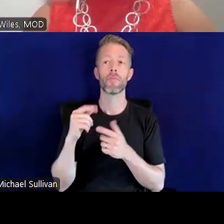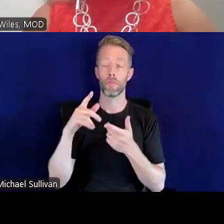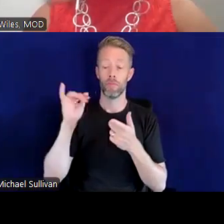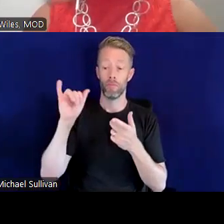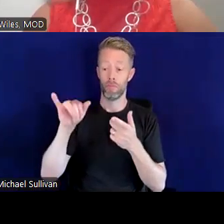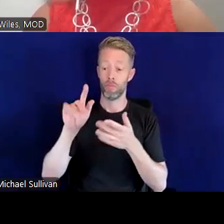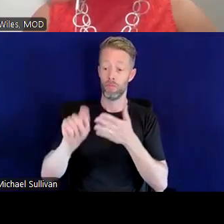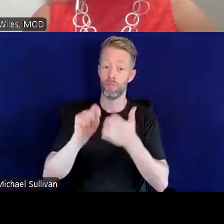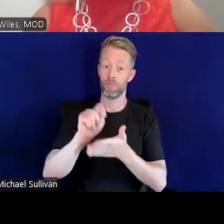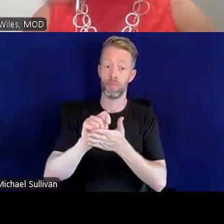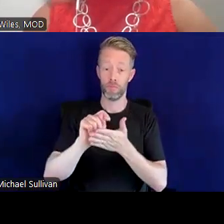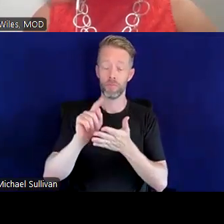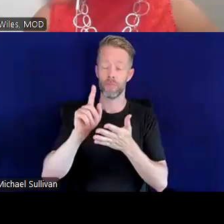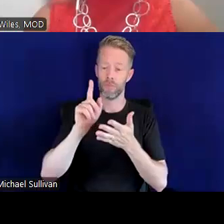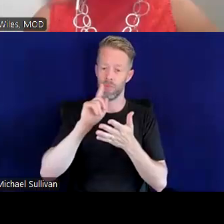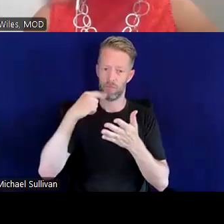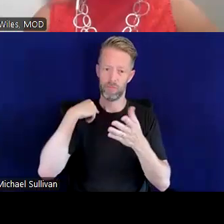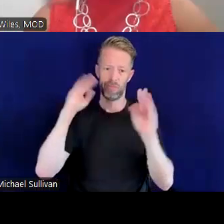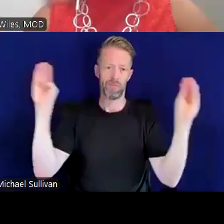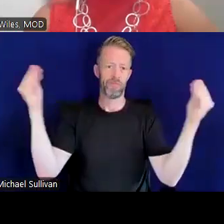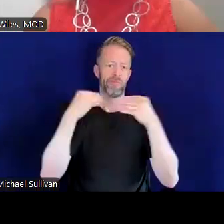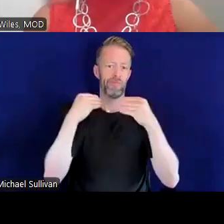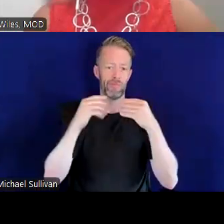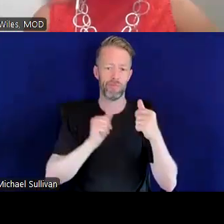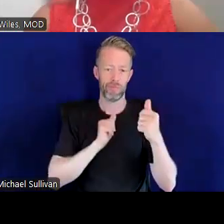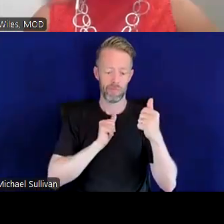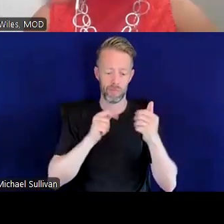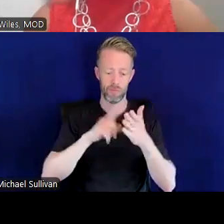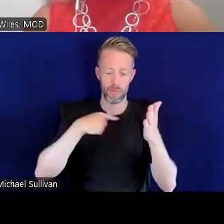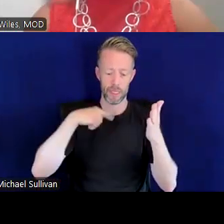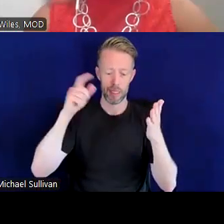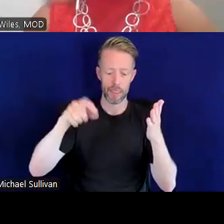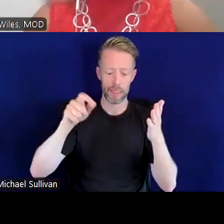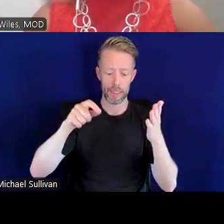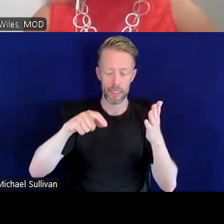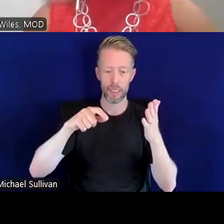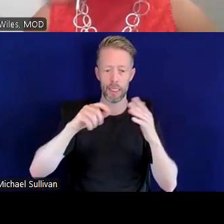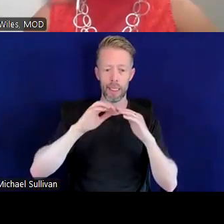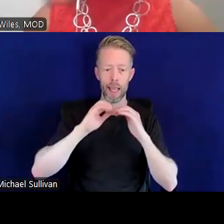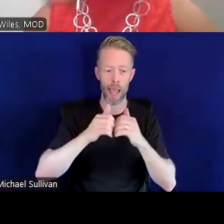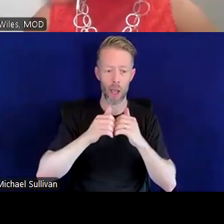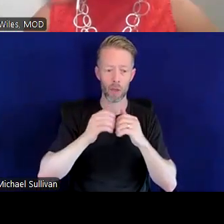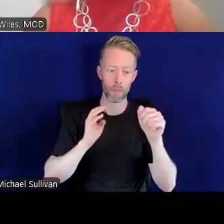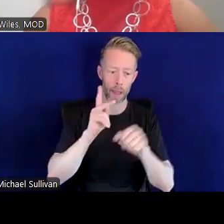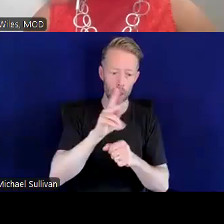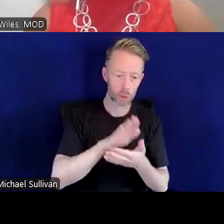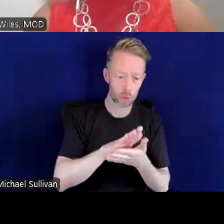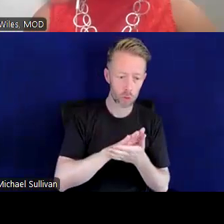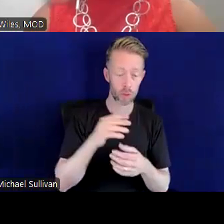on me and my needs and getting back to school and I was